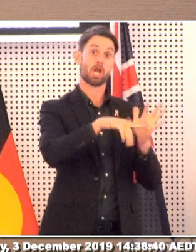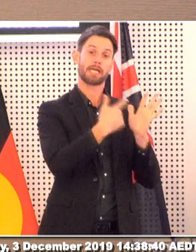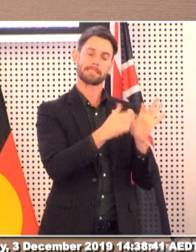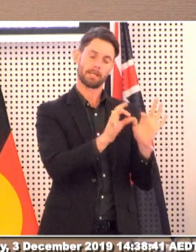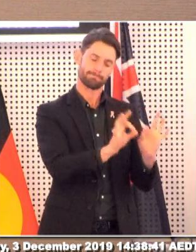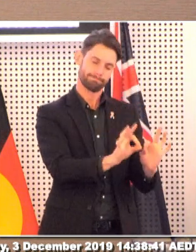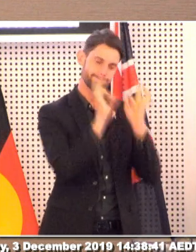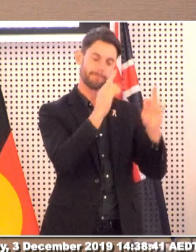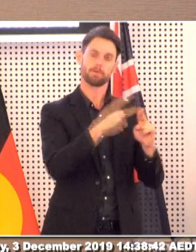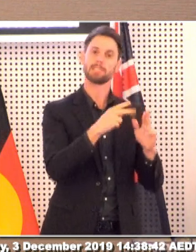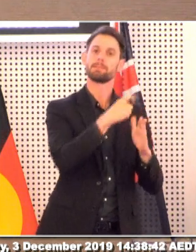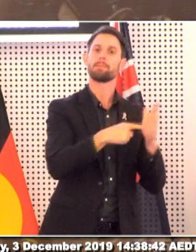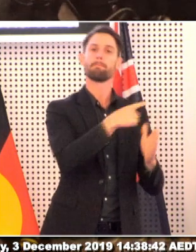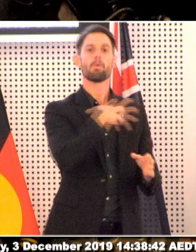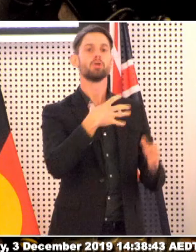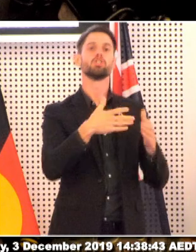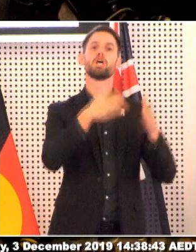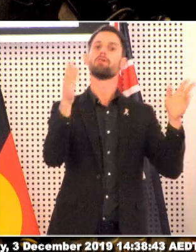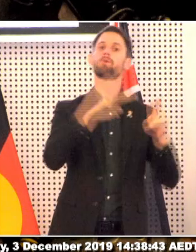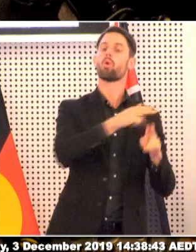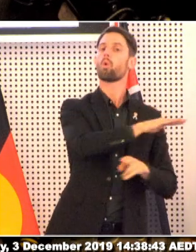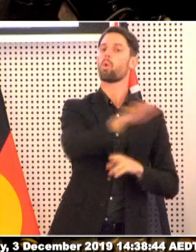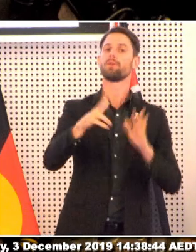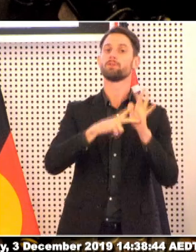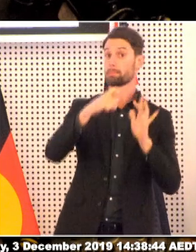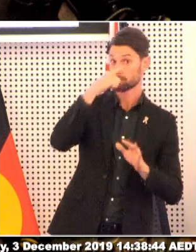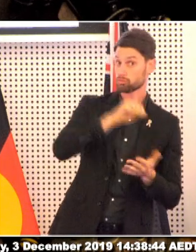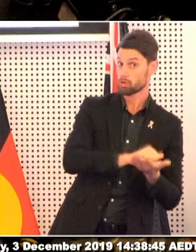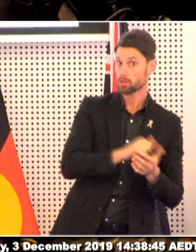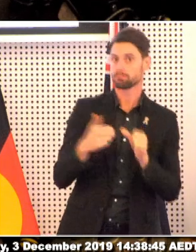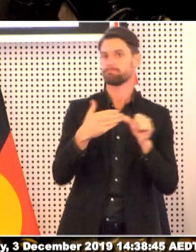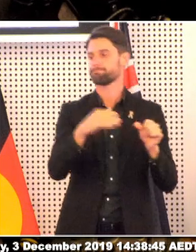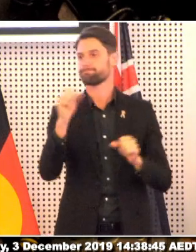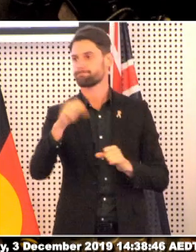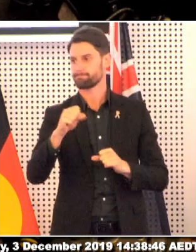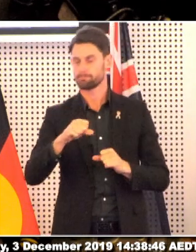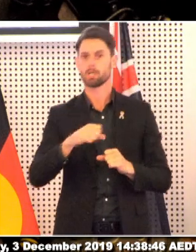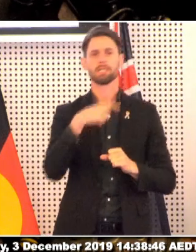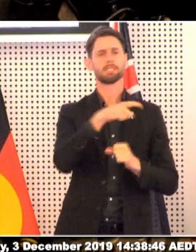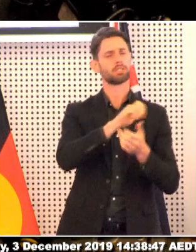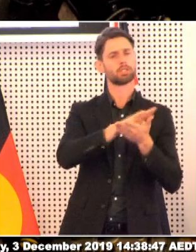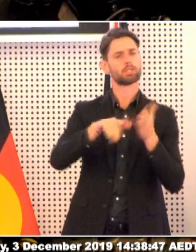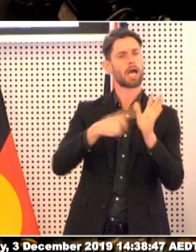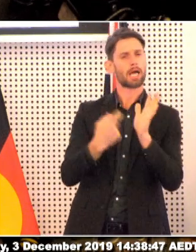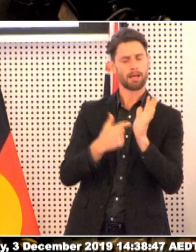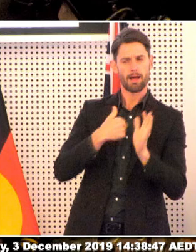And what has your experience of working with the Charter been in terms of a human rights approach?